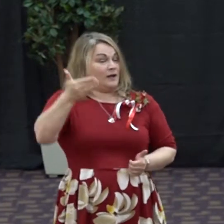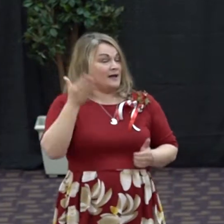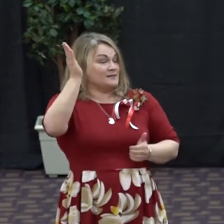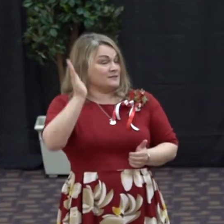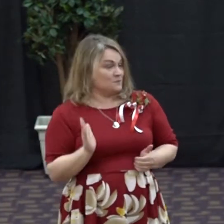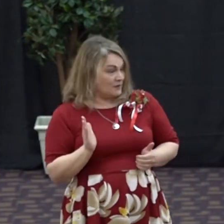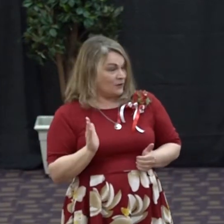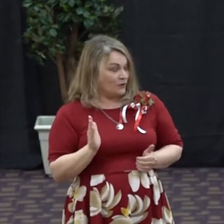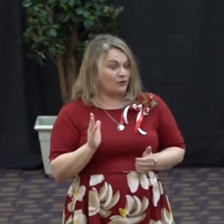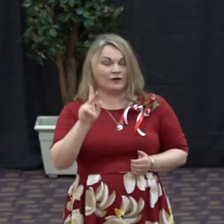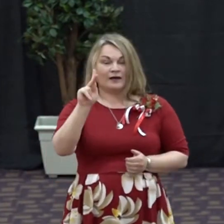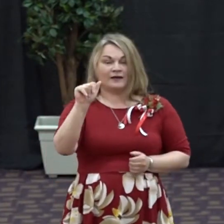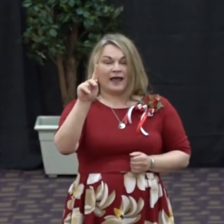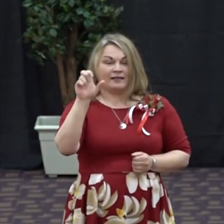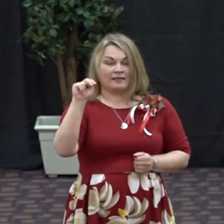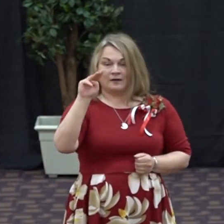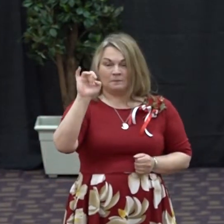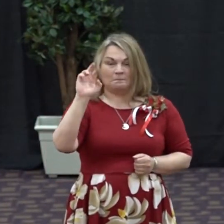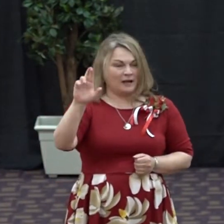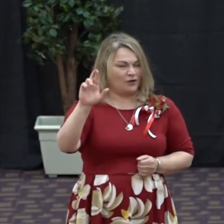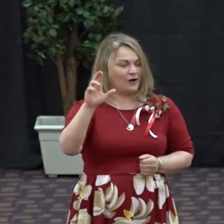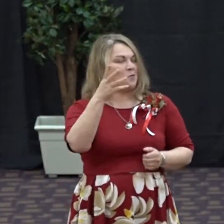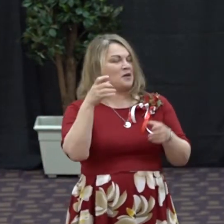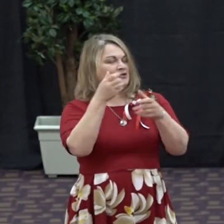We will start with our guest speaker, Katelyn Miller.